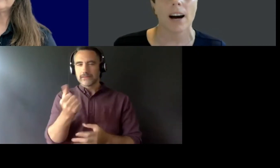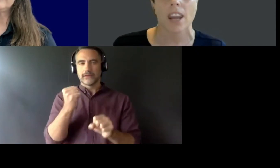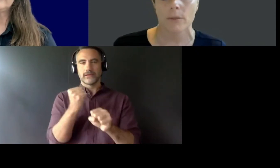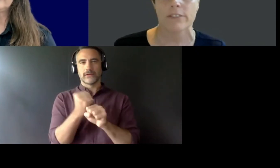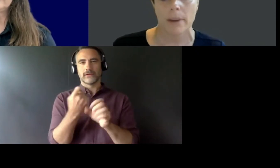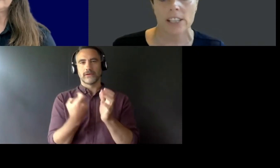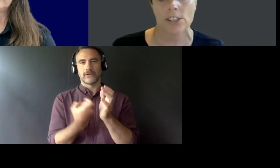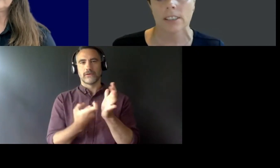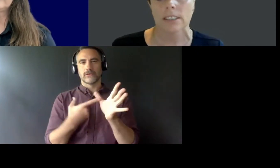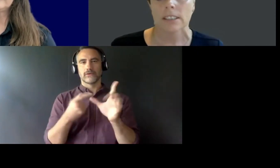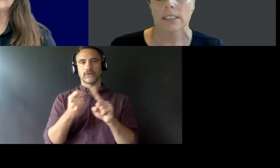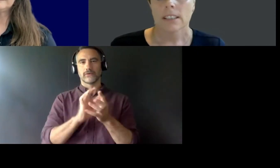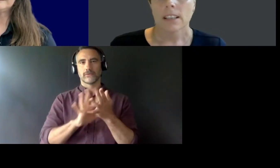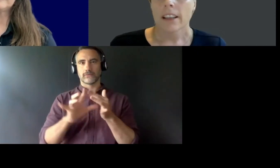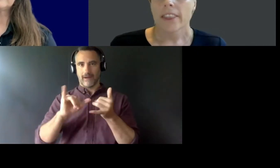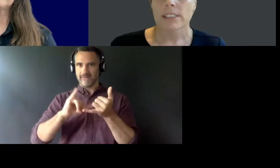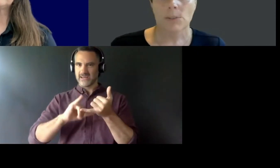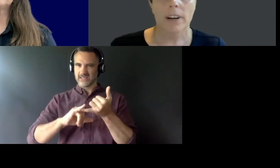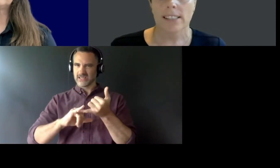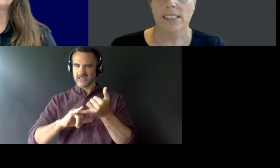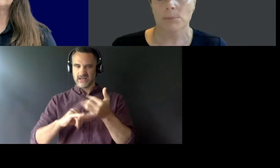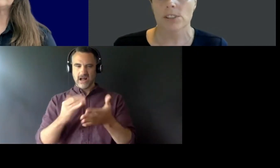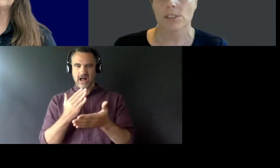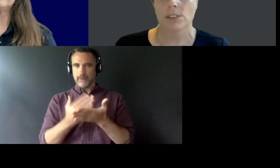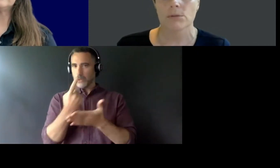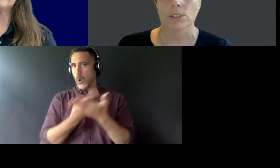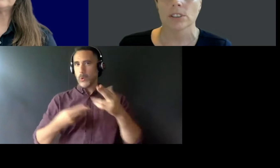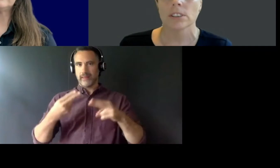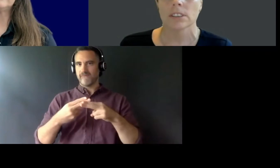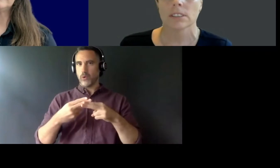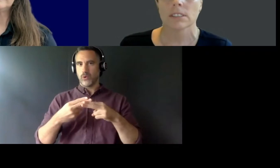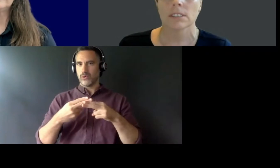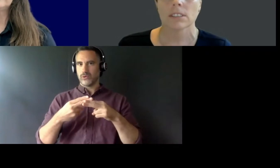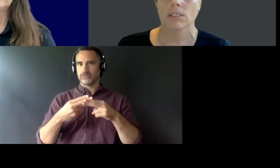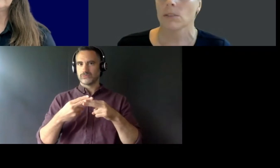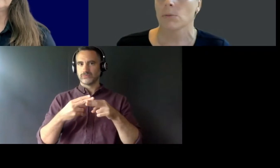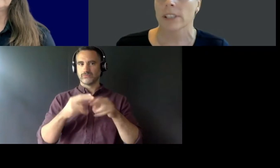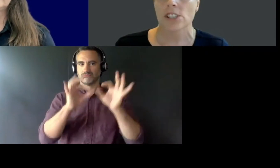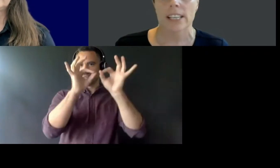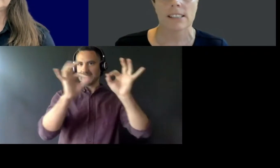no information. There is one exception to the rule which is